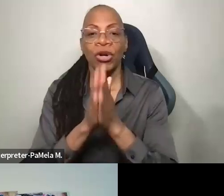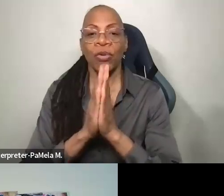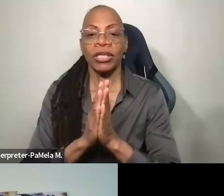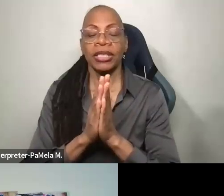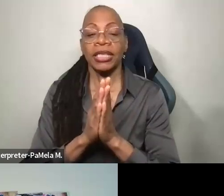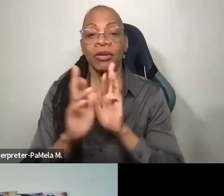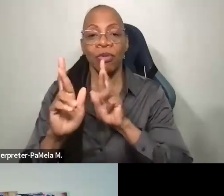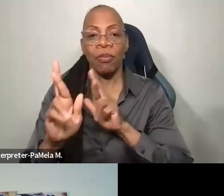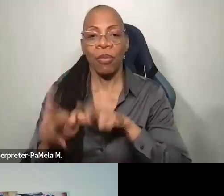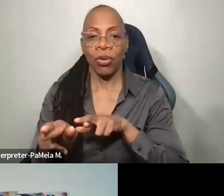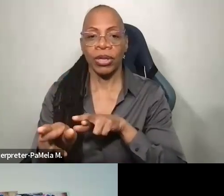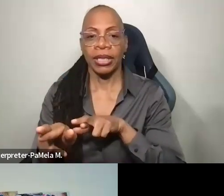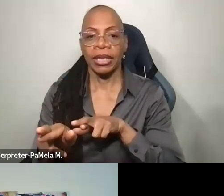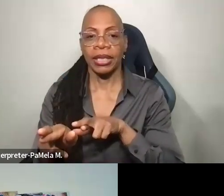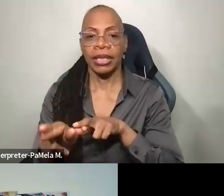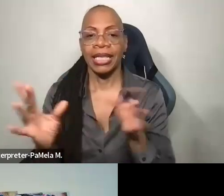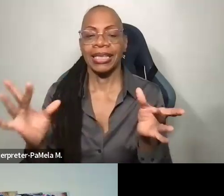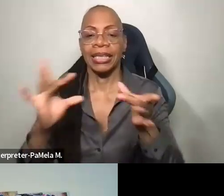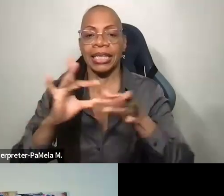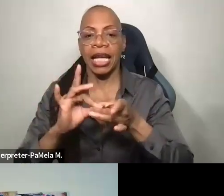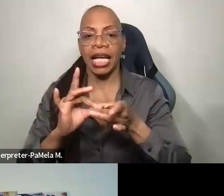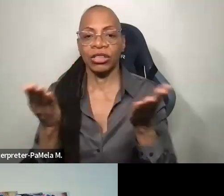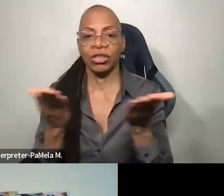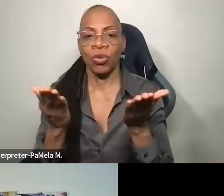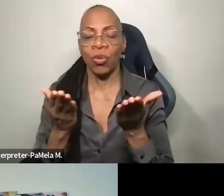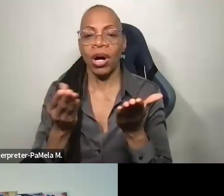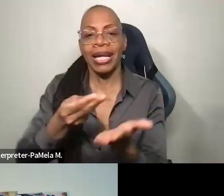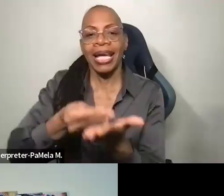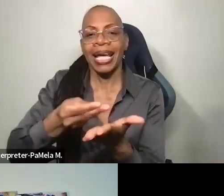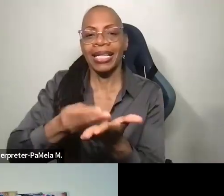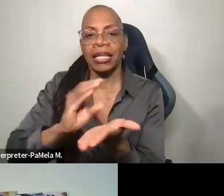is a connection to income sources and SSI and SSDI.